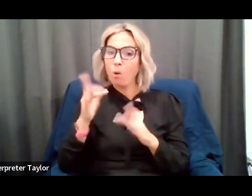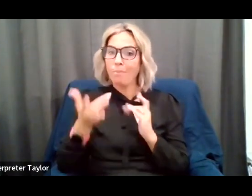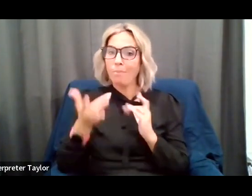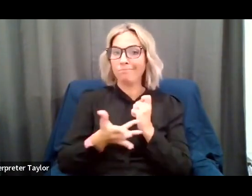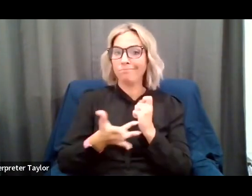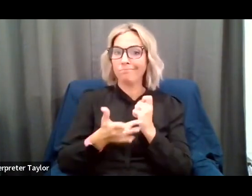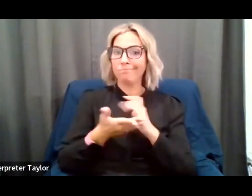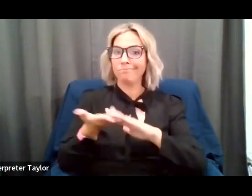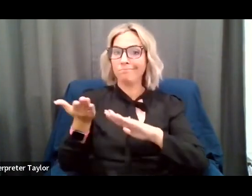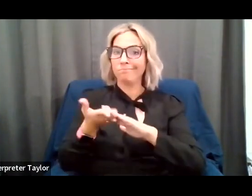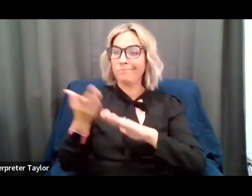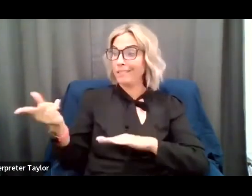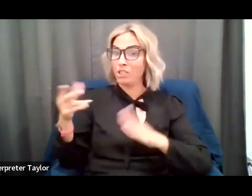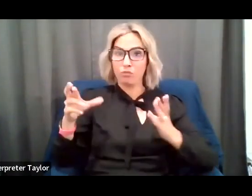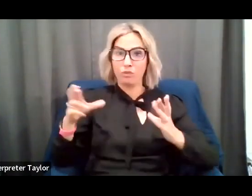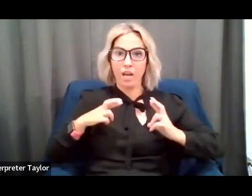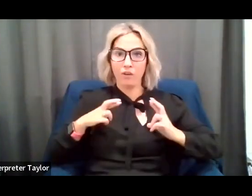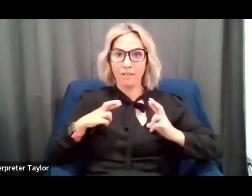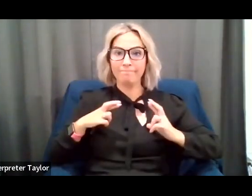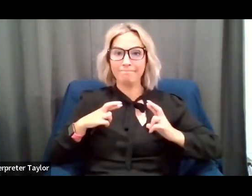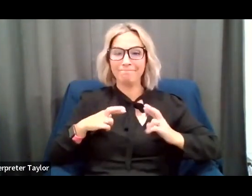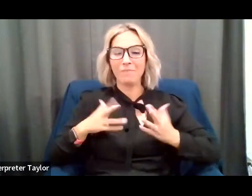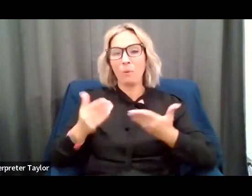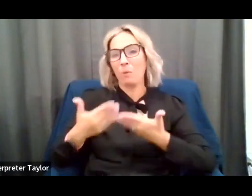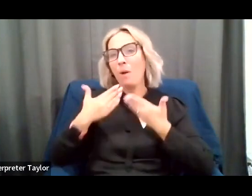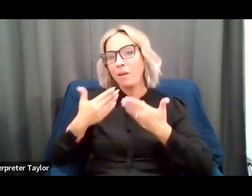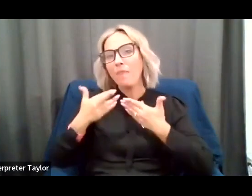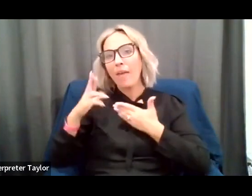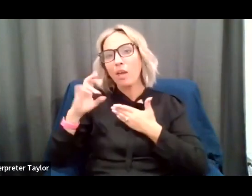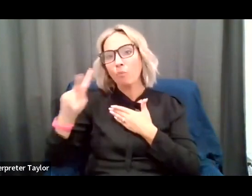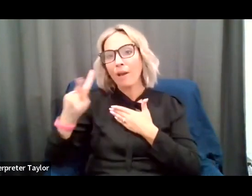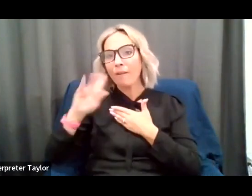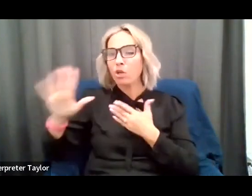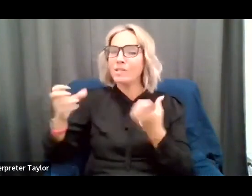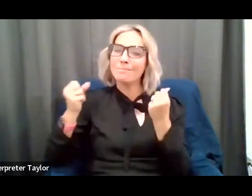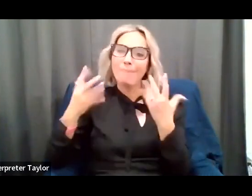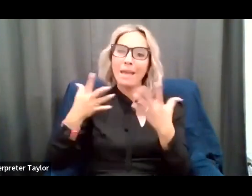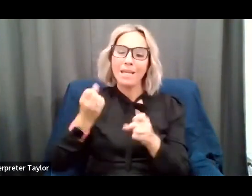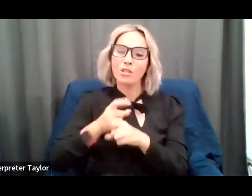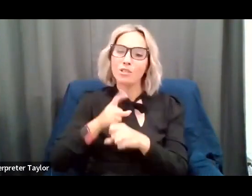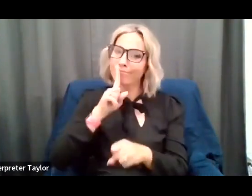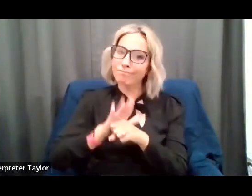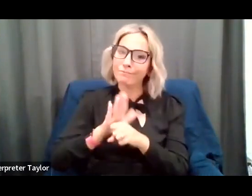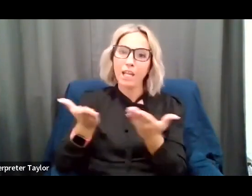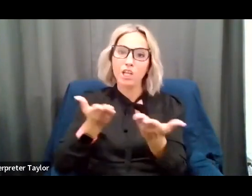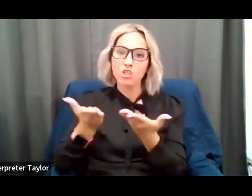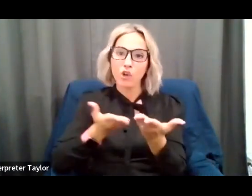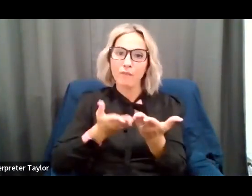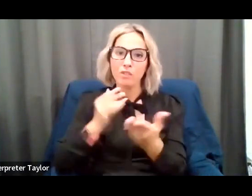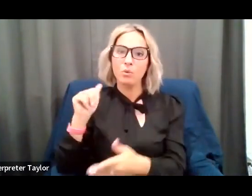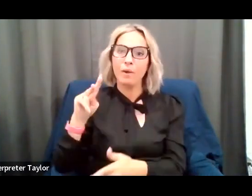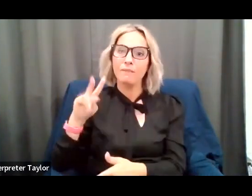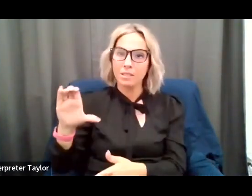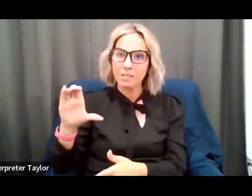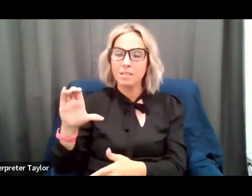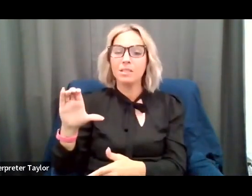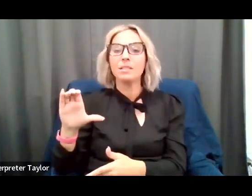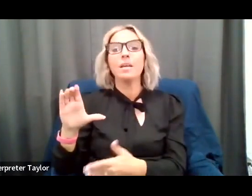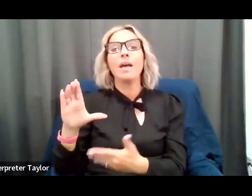He is retiring, and we want to thank Rick for his many years of dedicated service to Antelope Valley College and to making